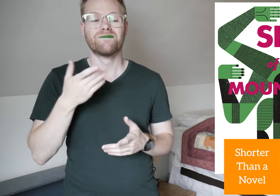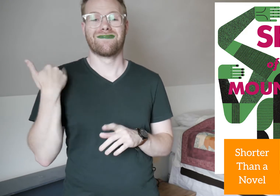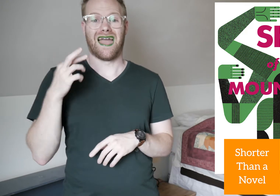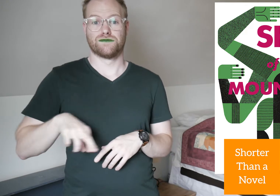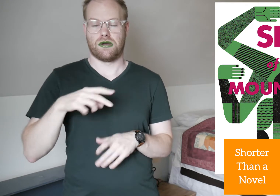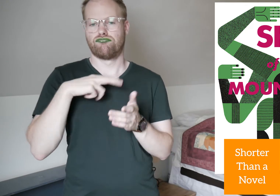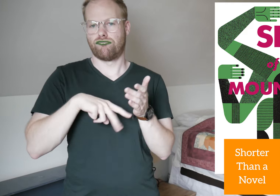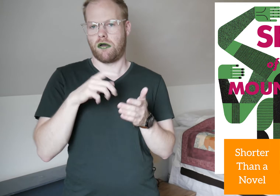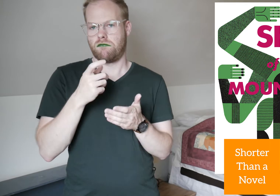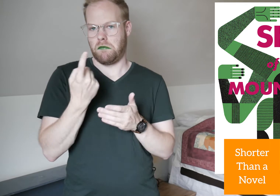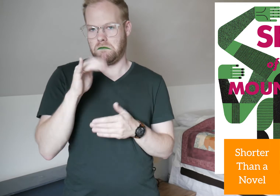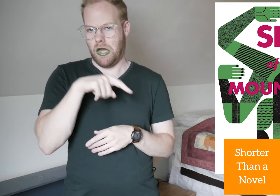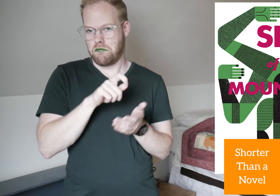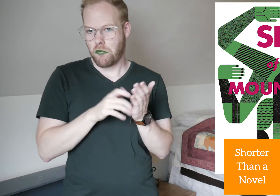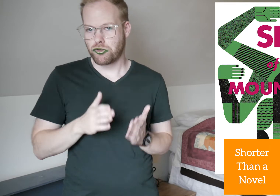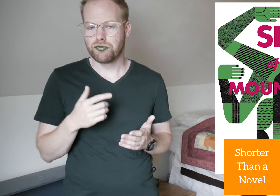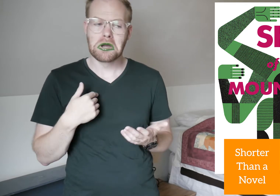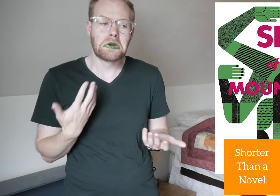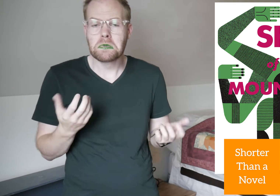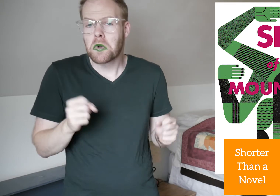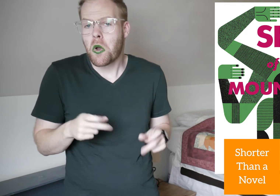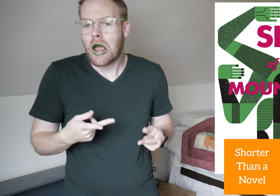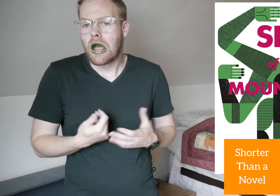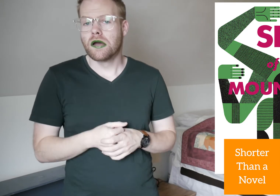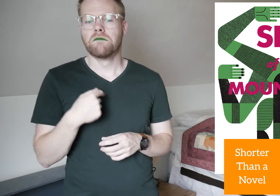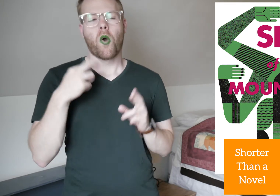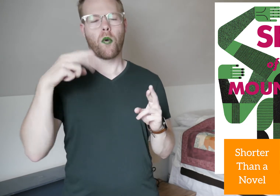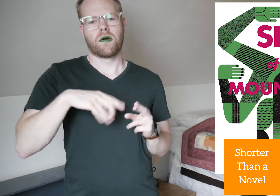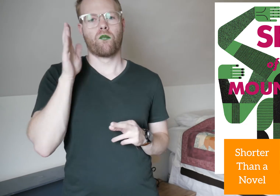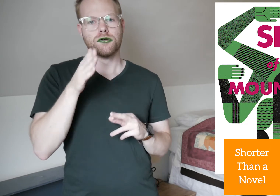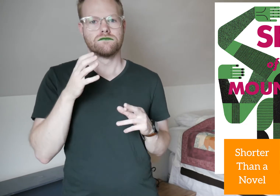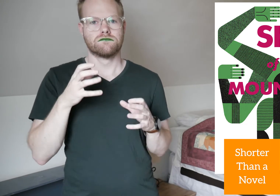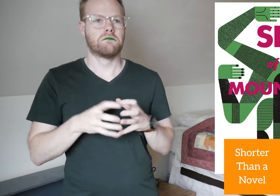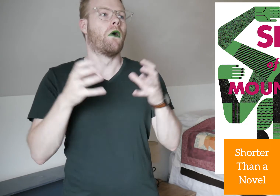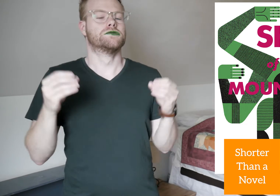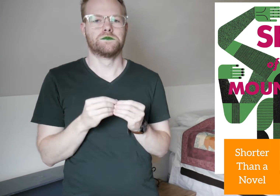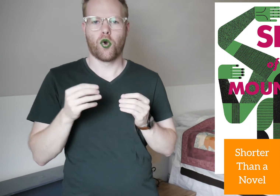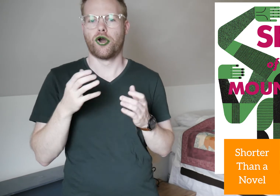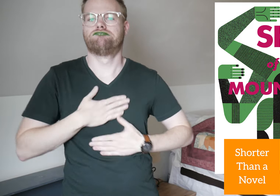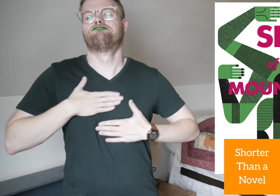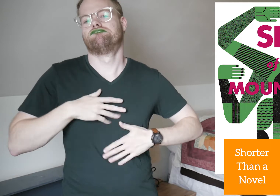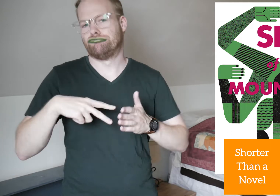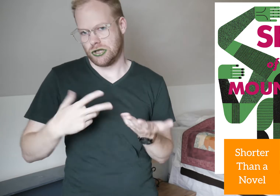Last round, I read something by this author and was okay with it, I’m hoping that this will be a much more enjoyable read.